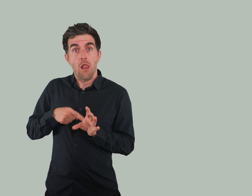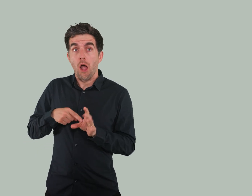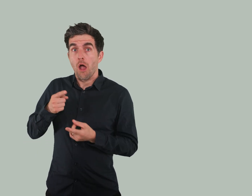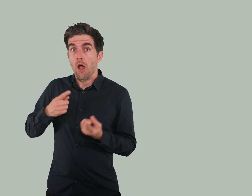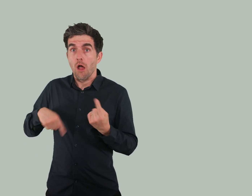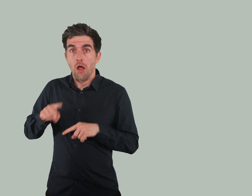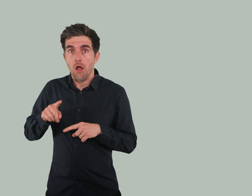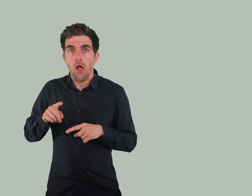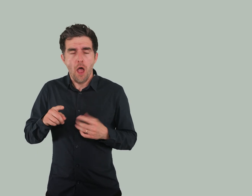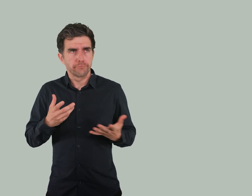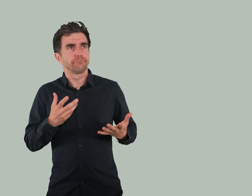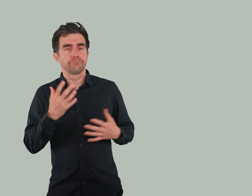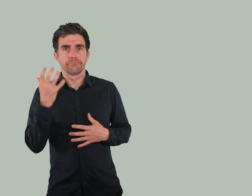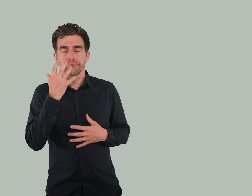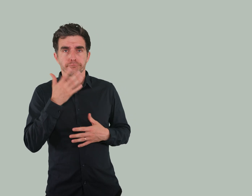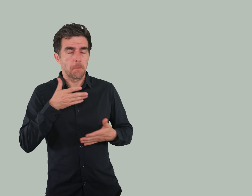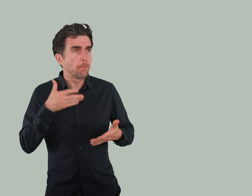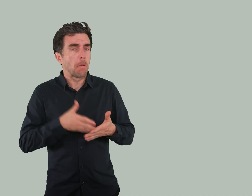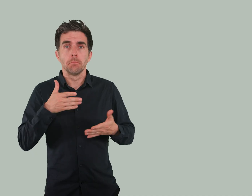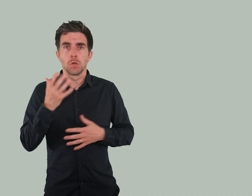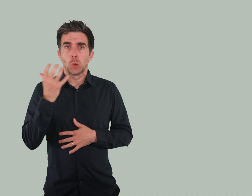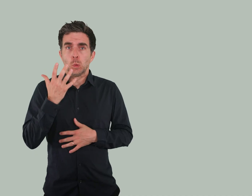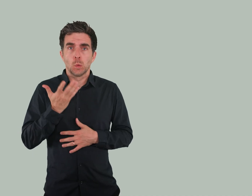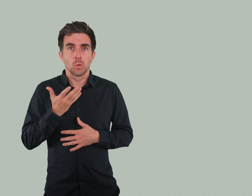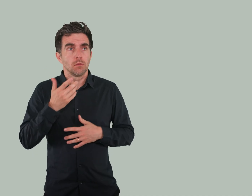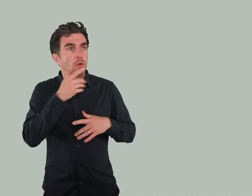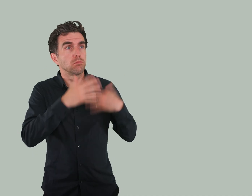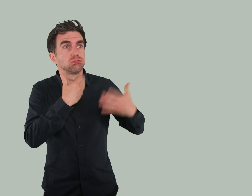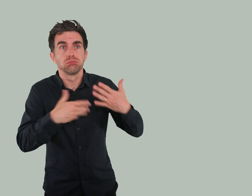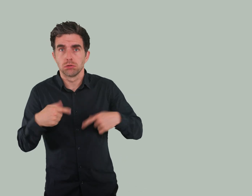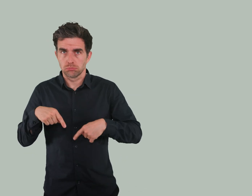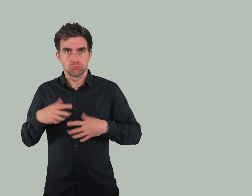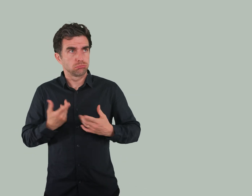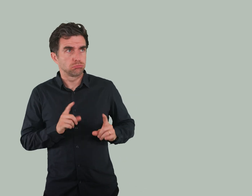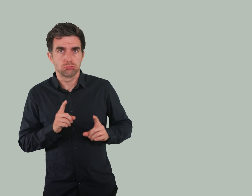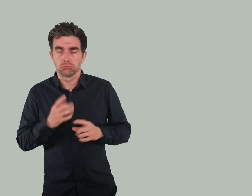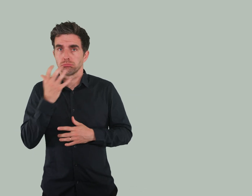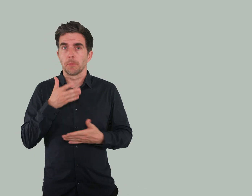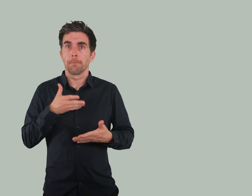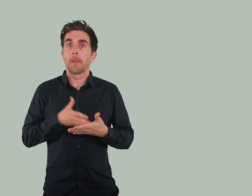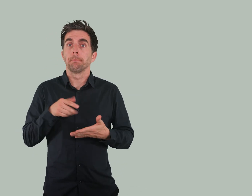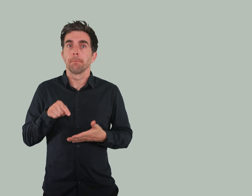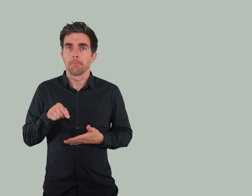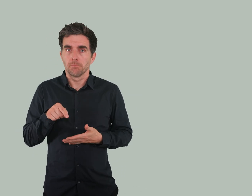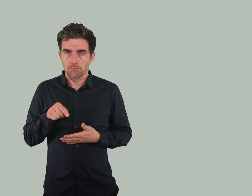and young people tend to feel them first and most sharply.